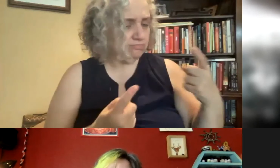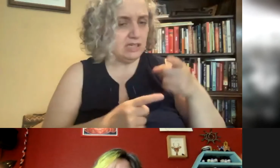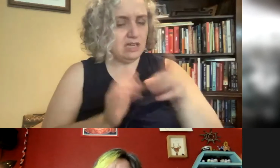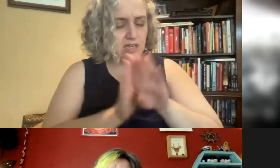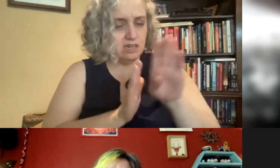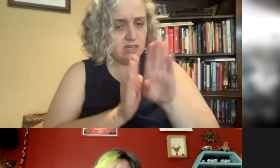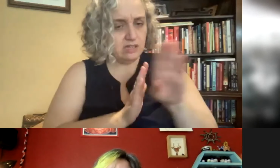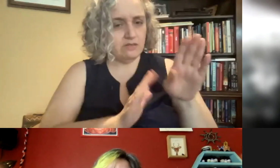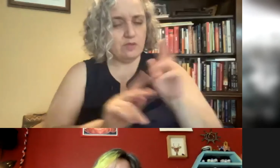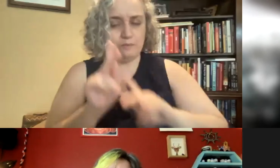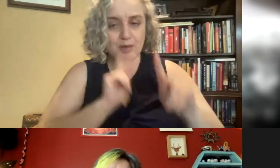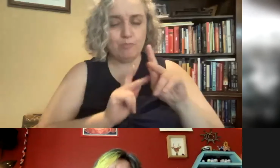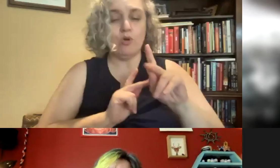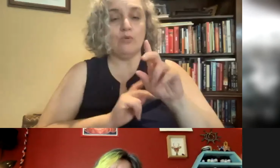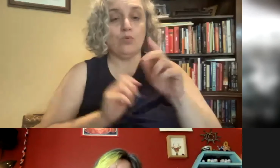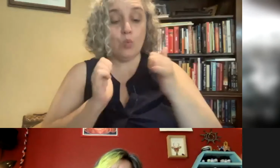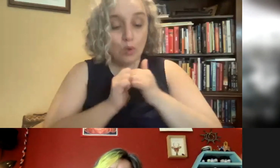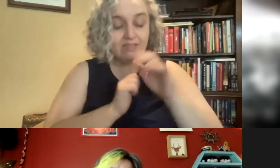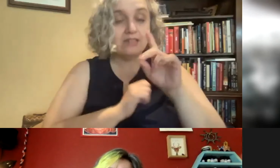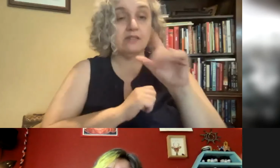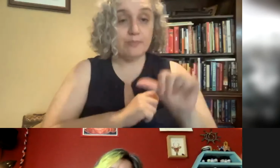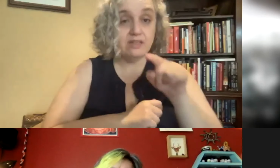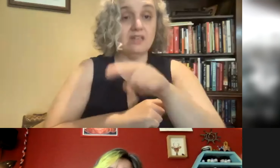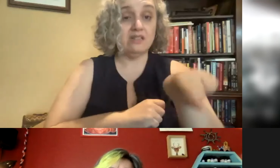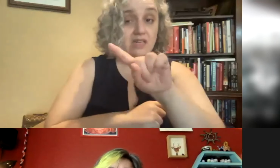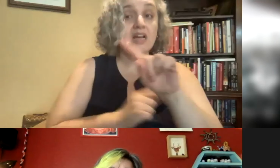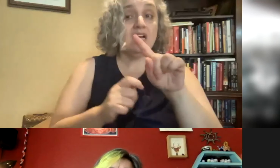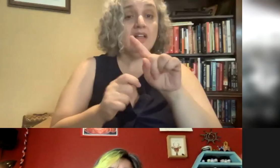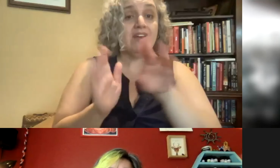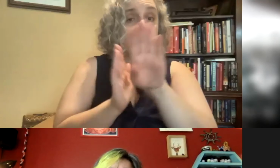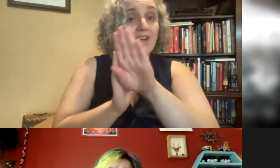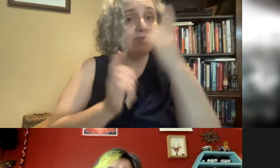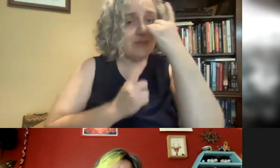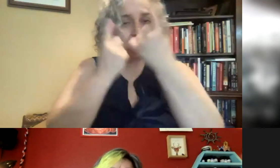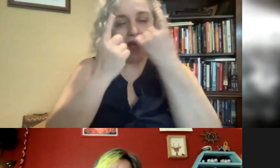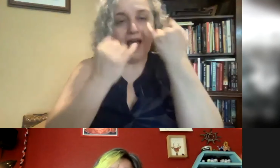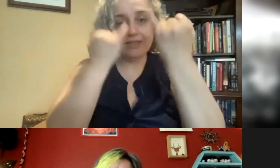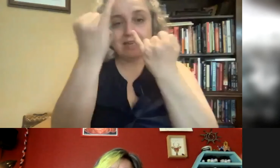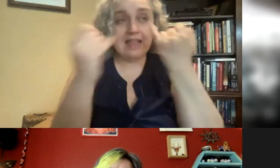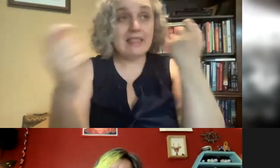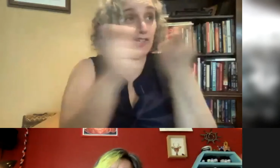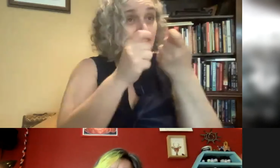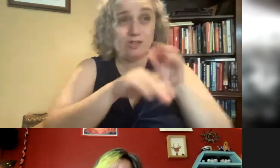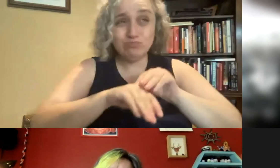by people with disabilities that have changed the world, you got to think that that's exactly the case with AI.